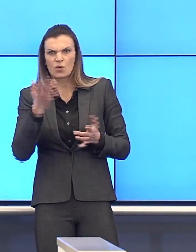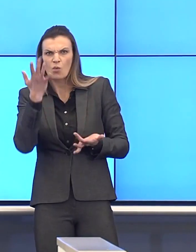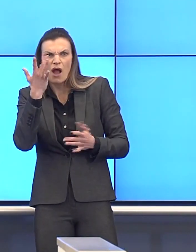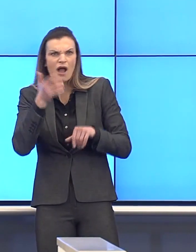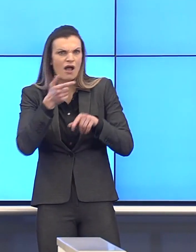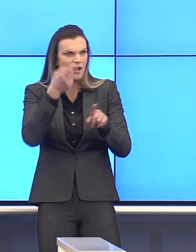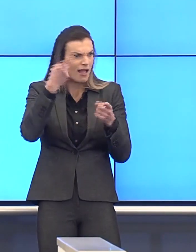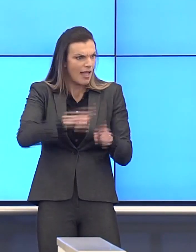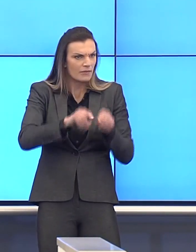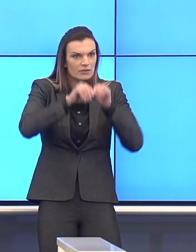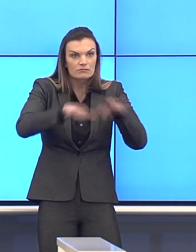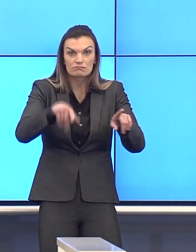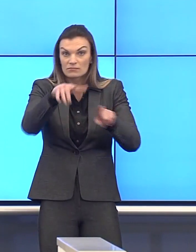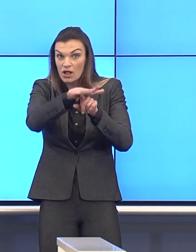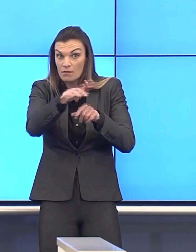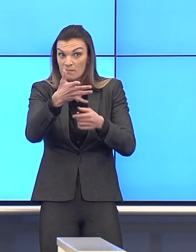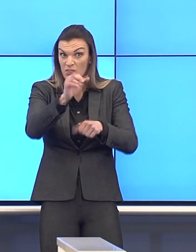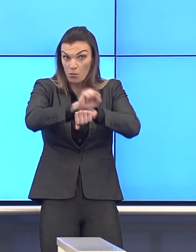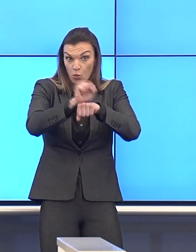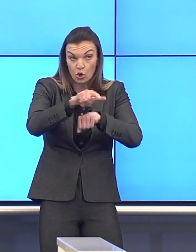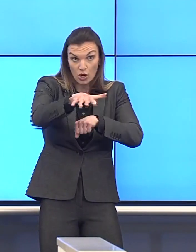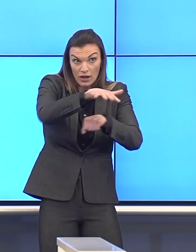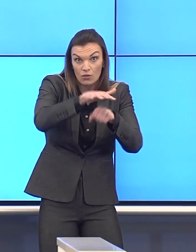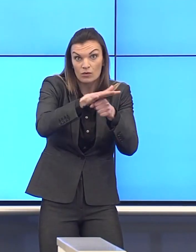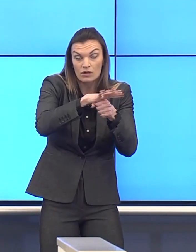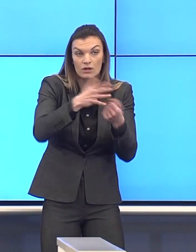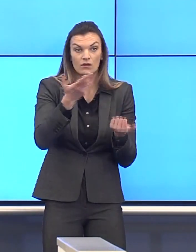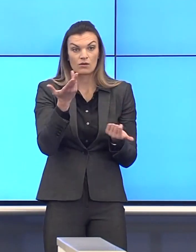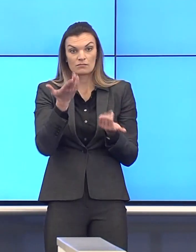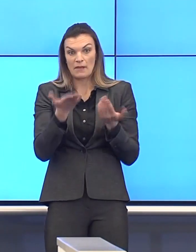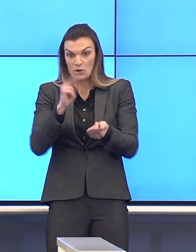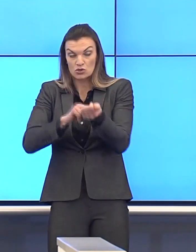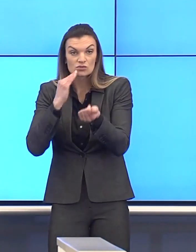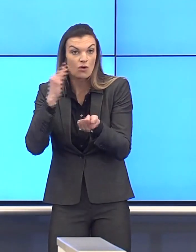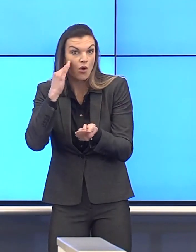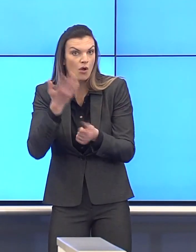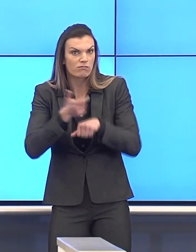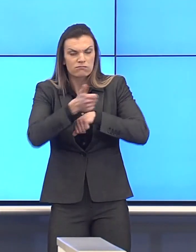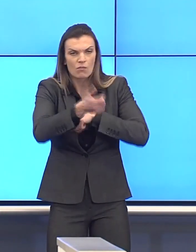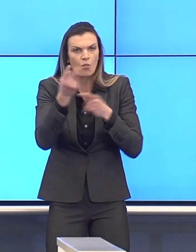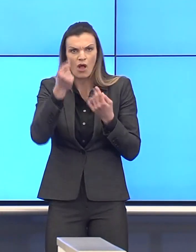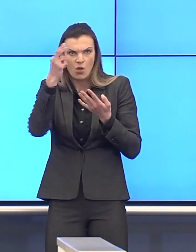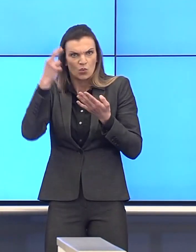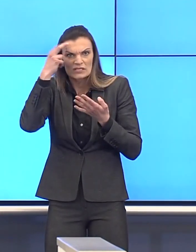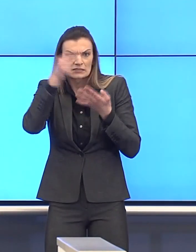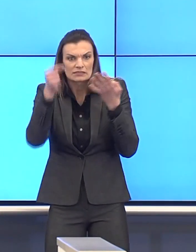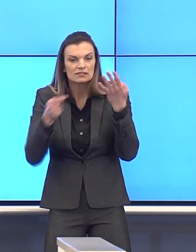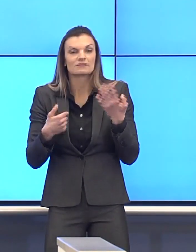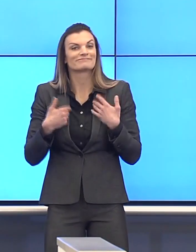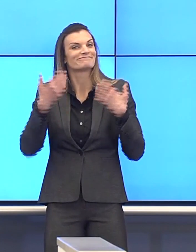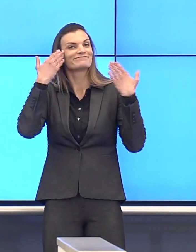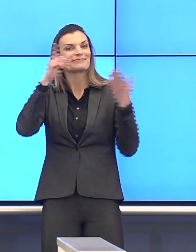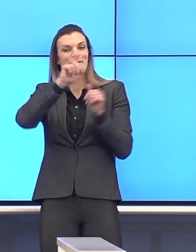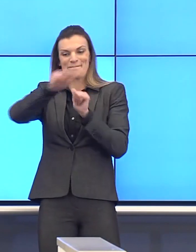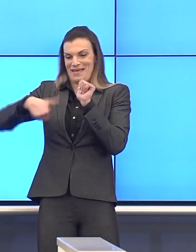IS THAT ASSOCIATEED WITH A PARTICULAR FACILITY, A NURSING FACILITY, OR WORKPLACE, OR IS IT THAT IT'S JUST BROAD COMMUNITY SPREAD. SO A NUMBER WON'T NECESSARILY